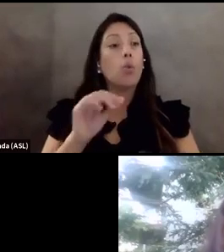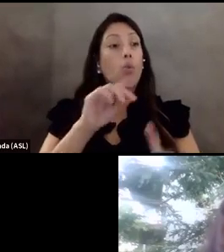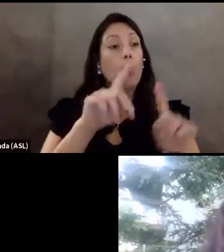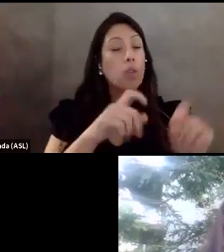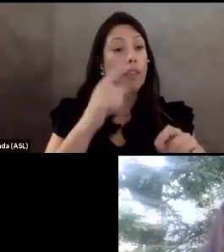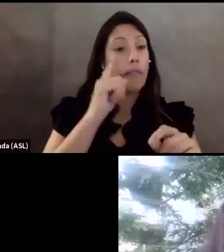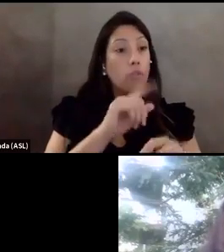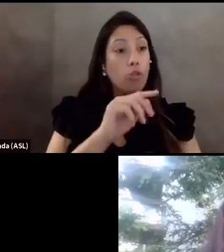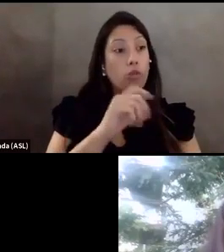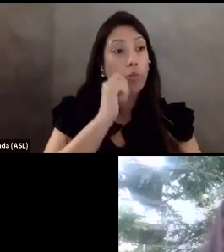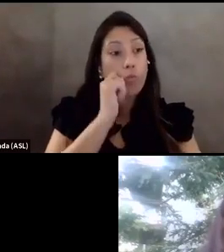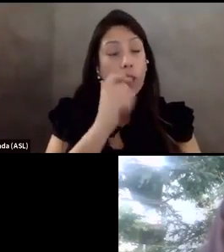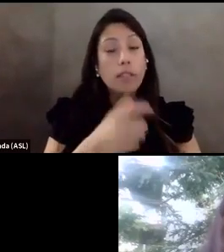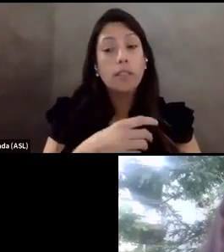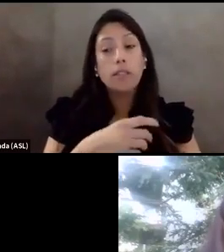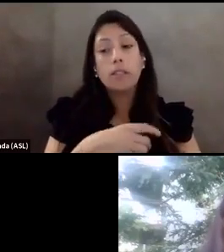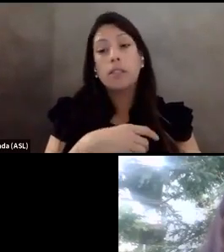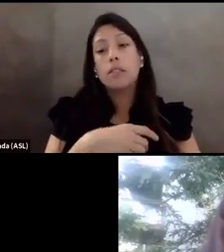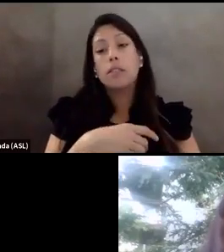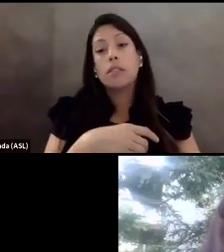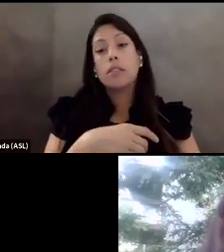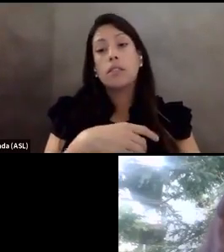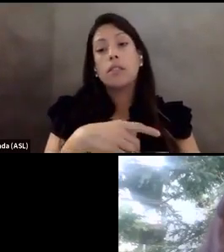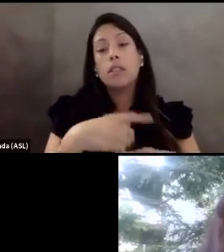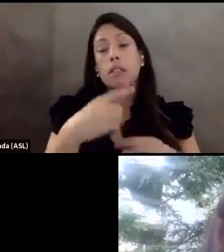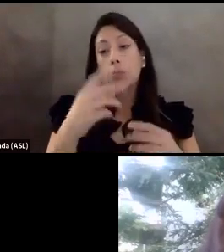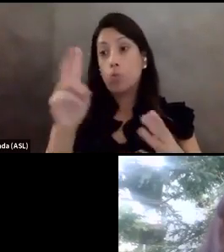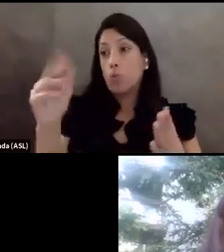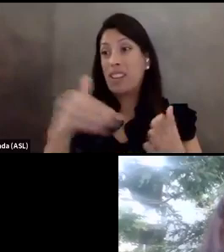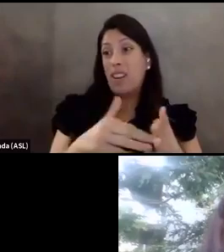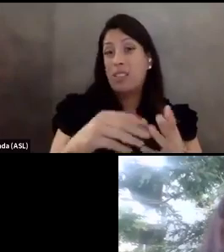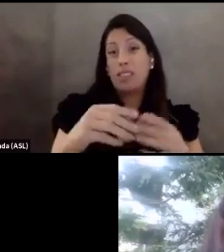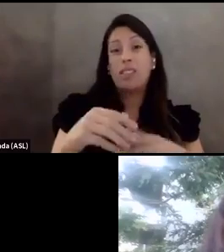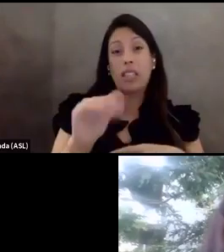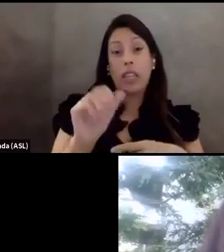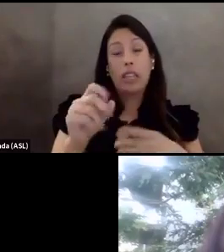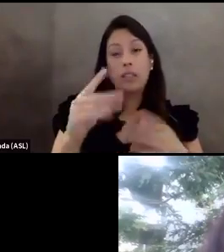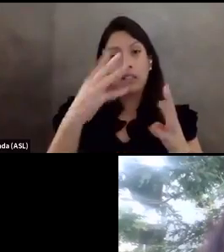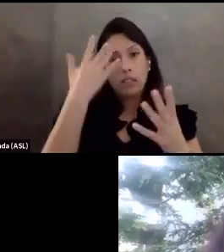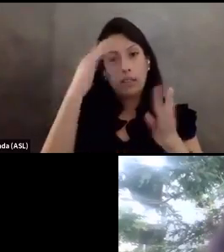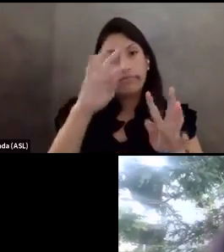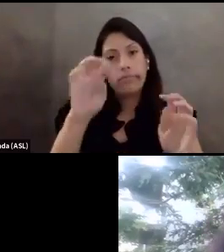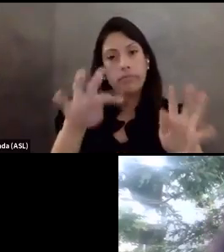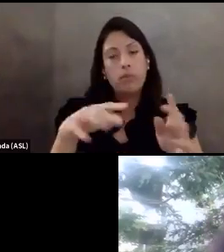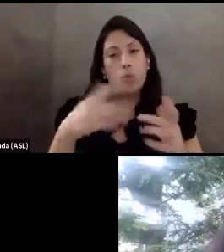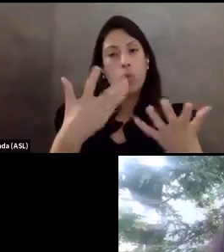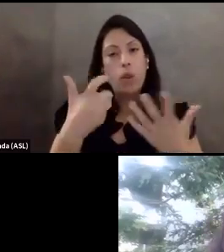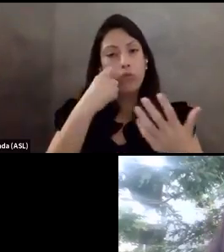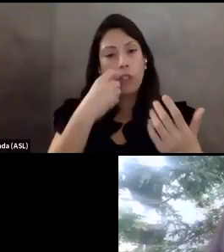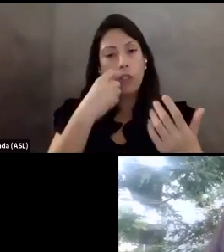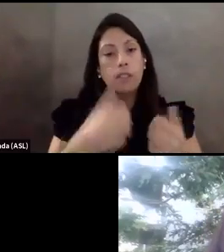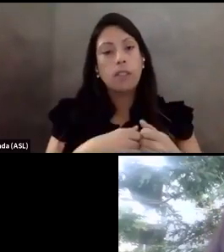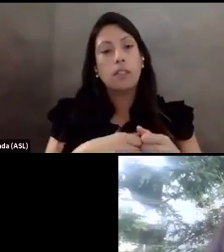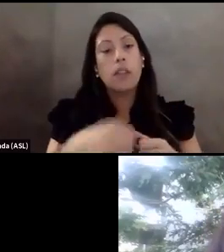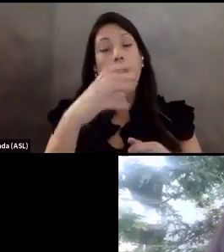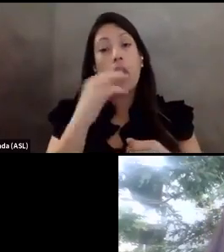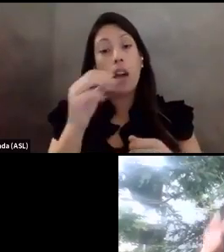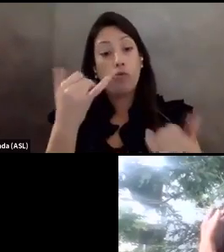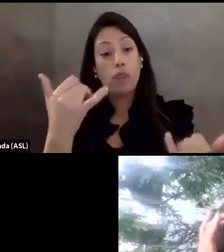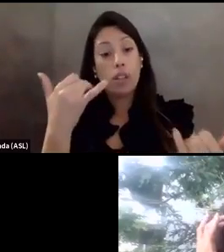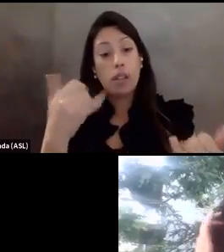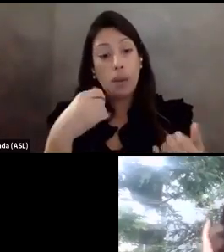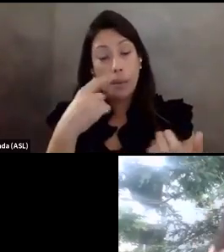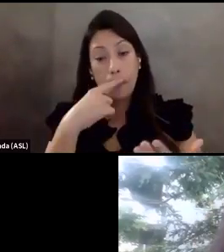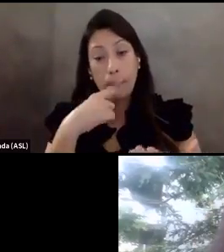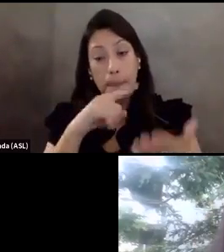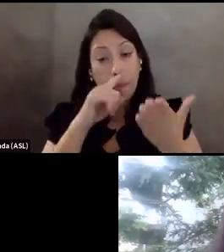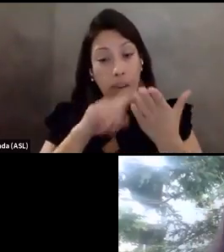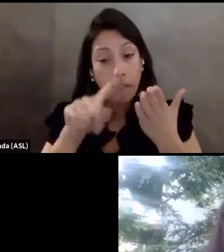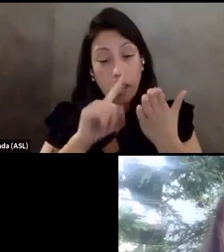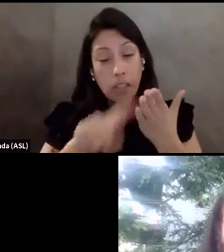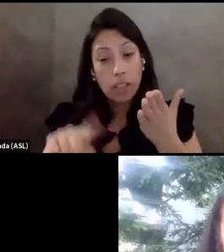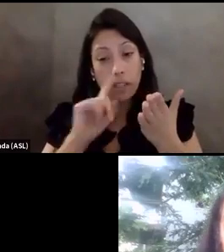2000 of our cases also under investigation and by source at around 30 percent.